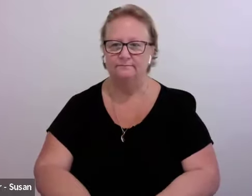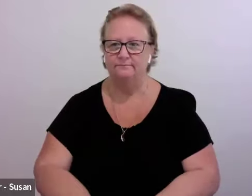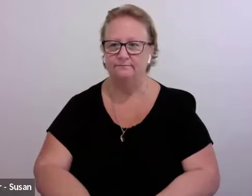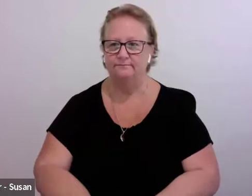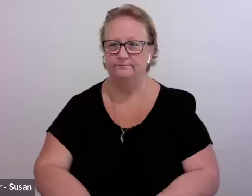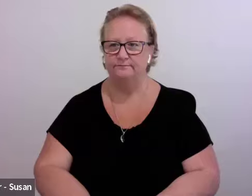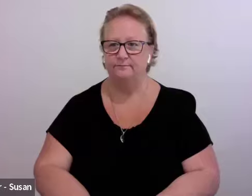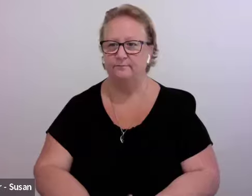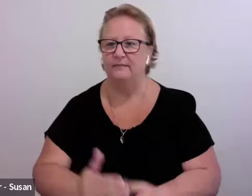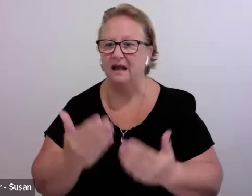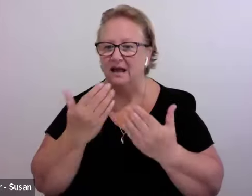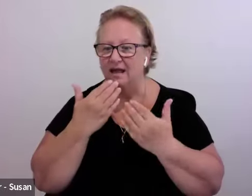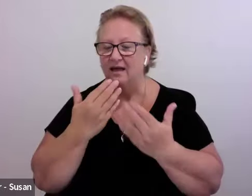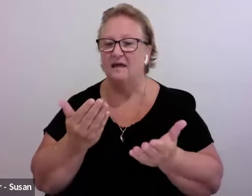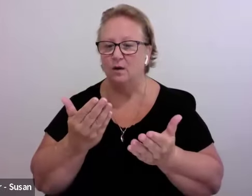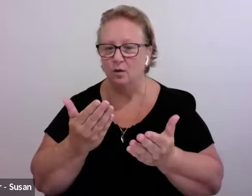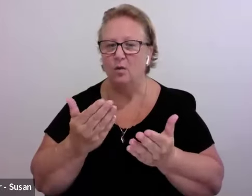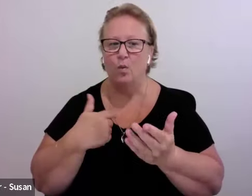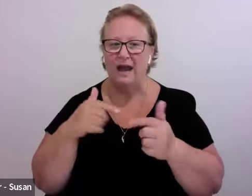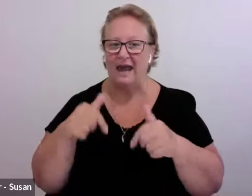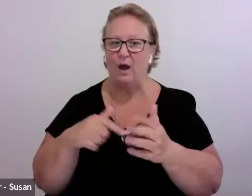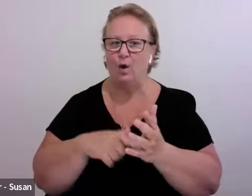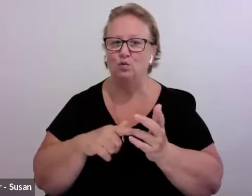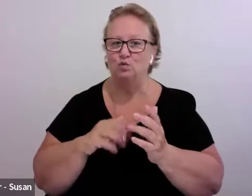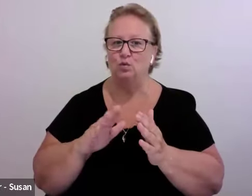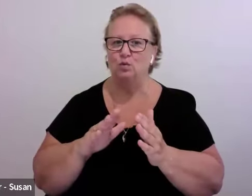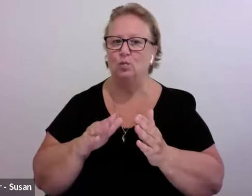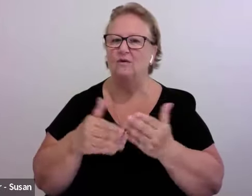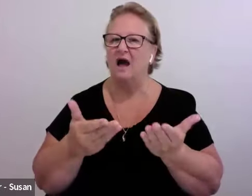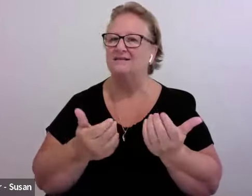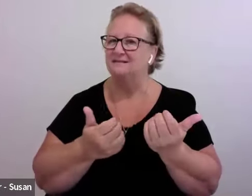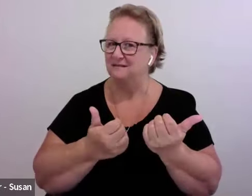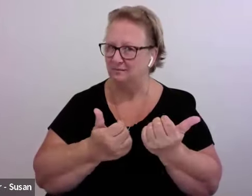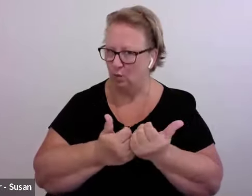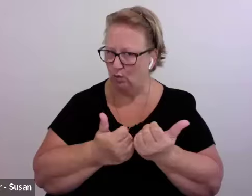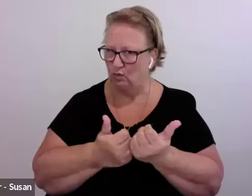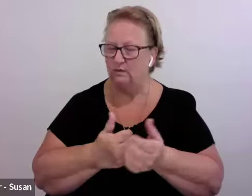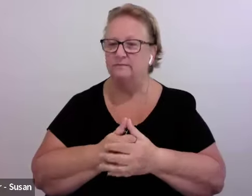improve how we support people and your feedback helps us